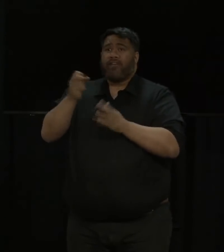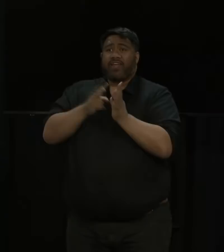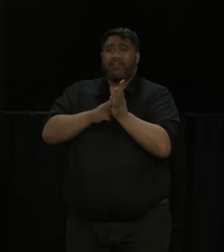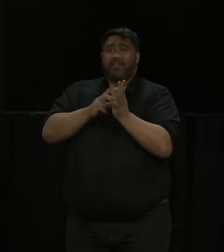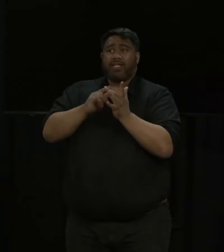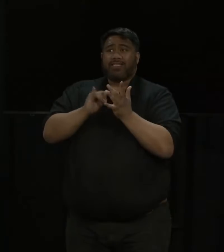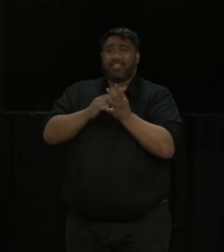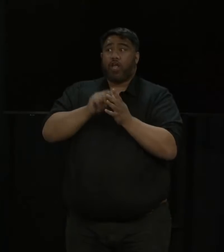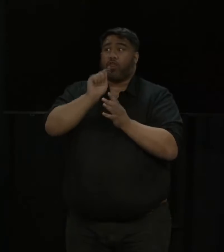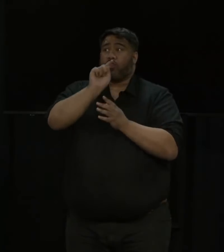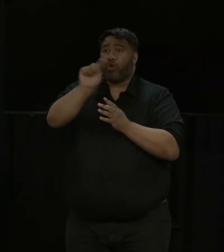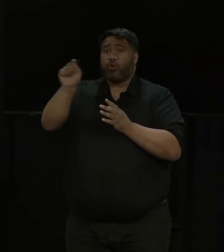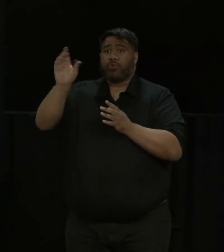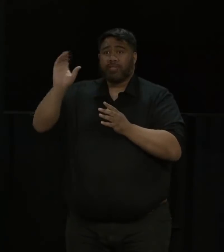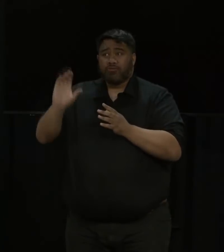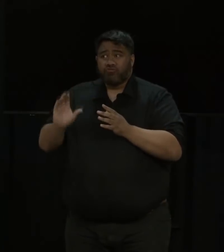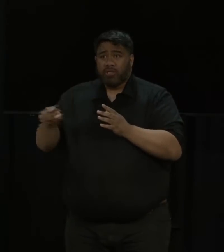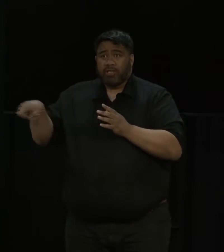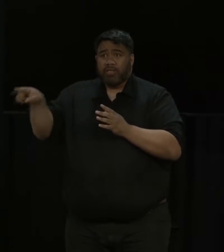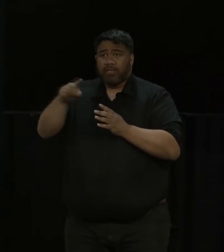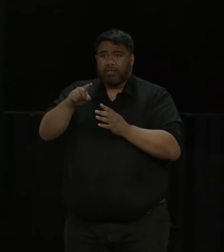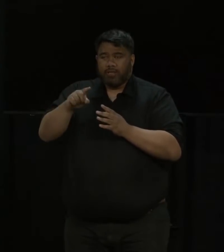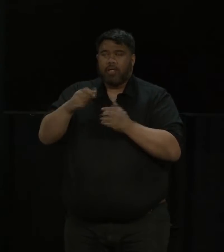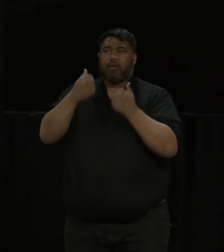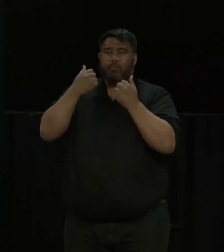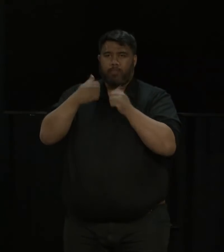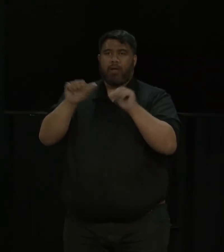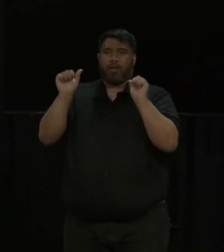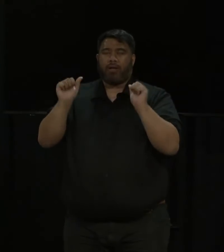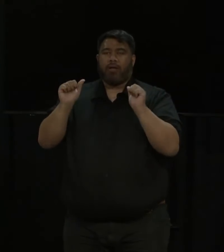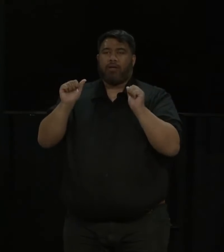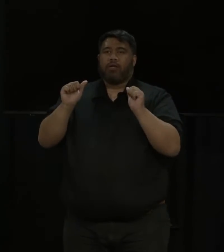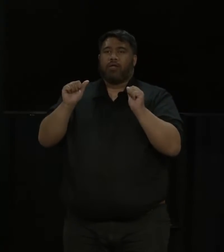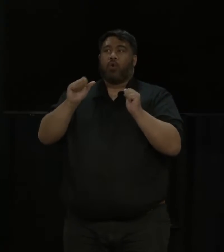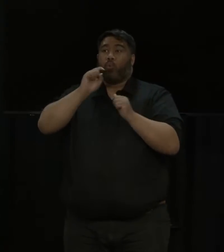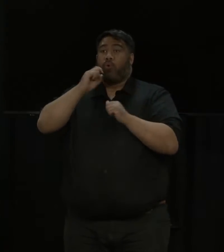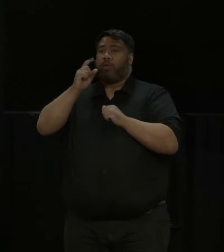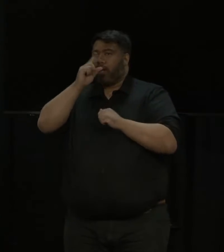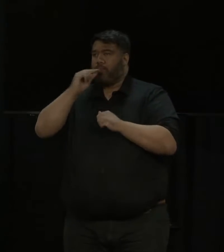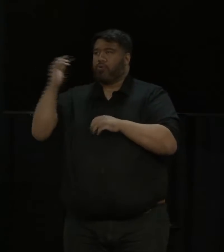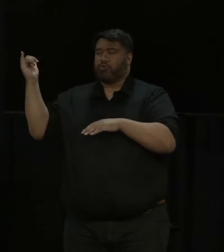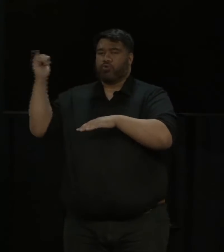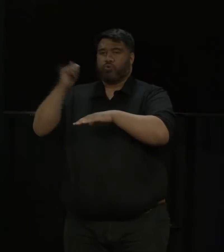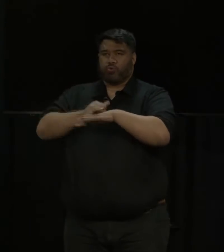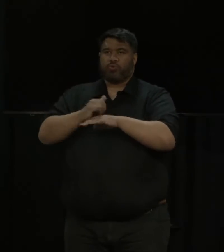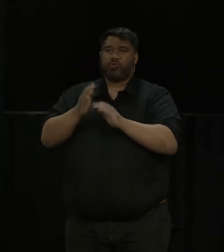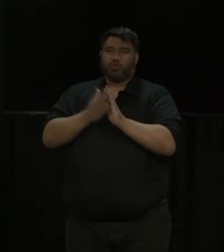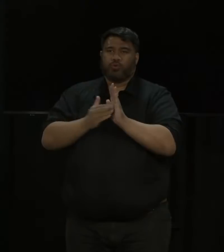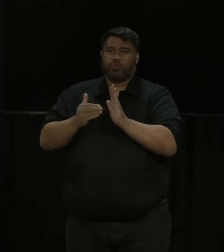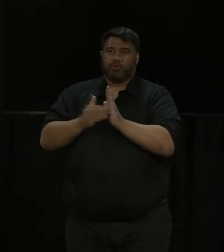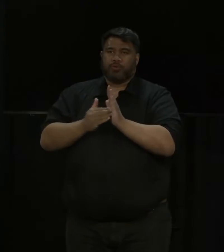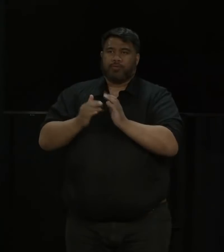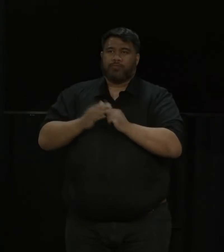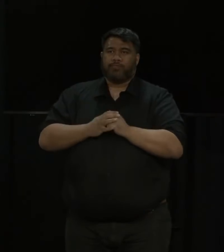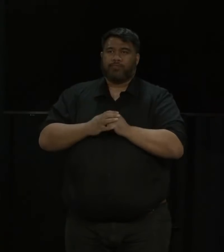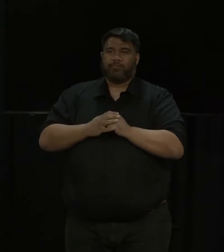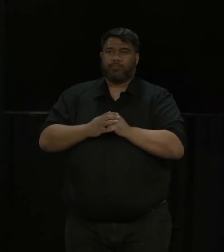countries. That will allow New Zealand citizens, those with residents